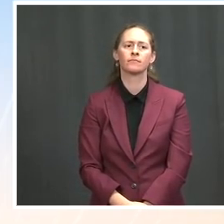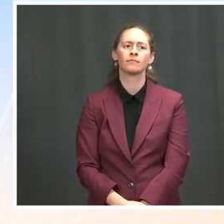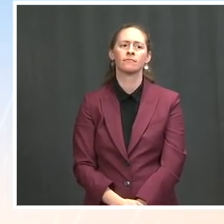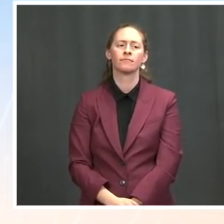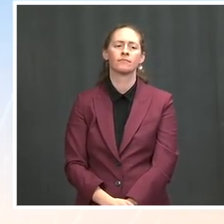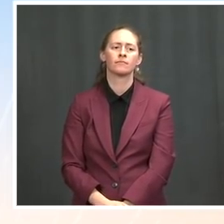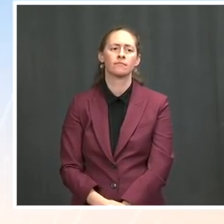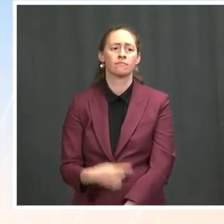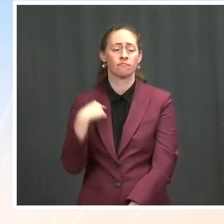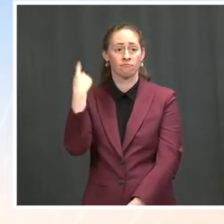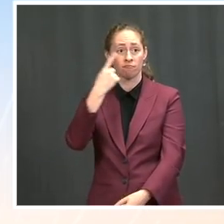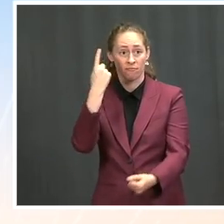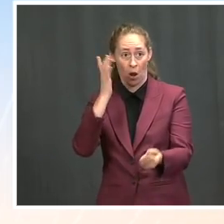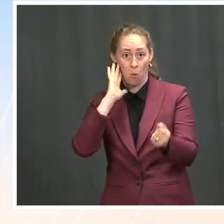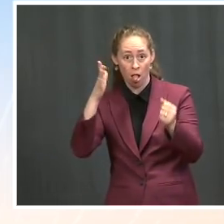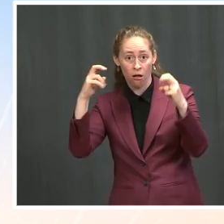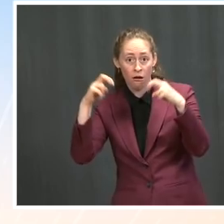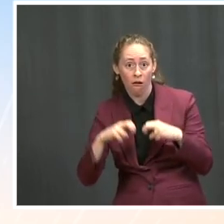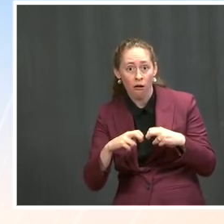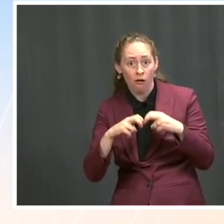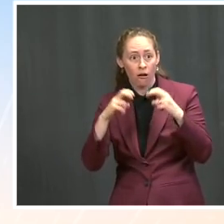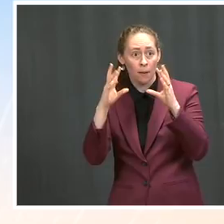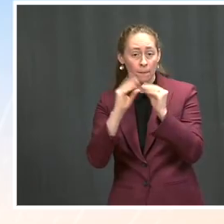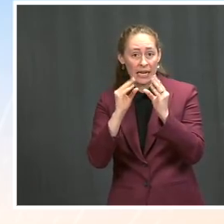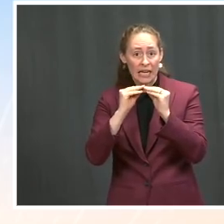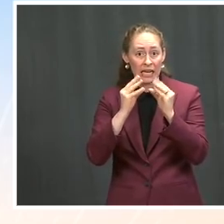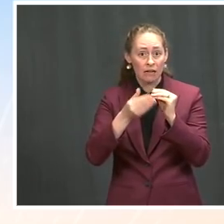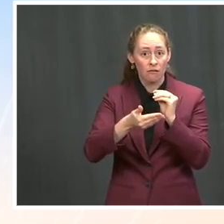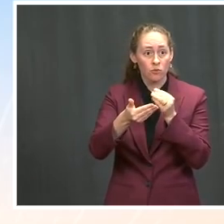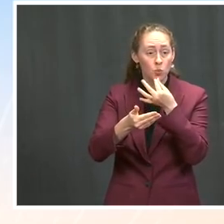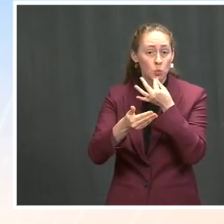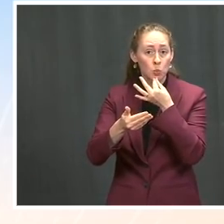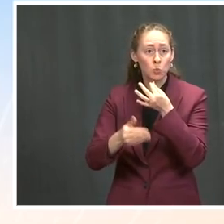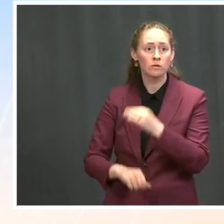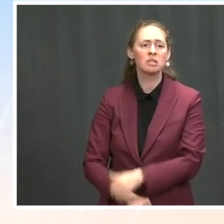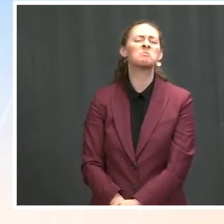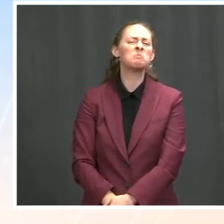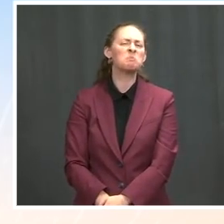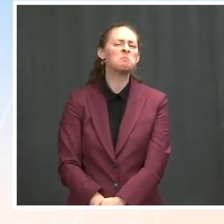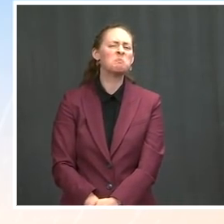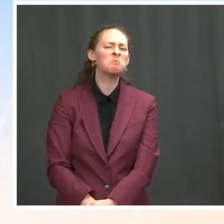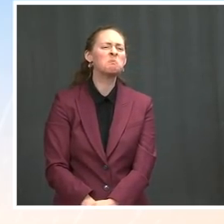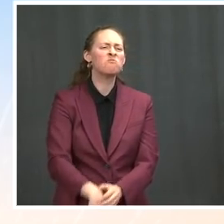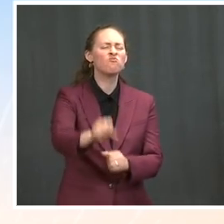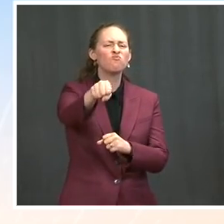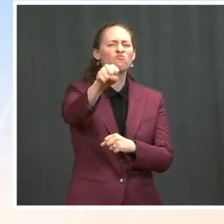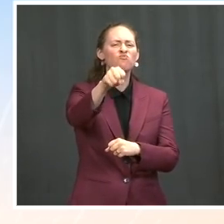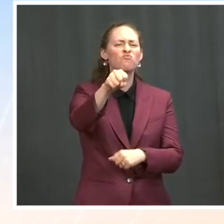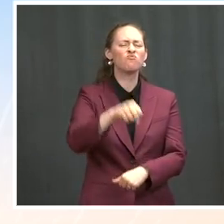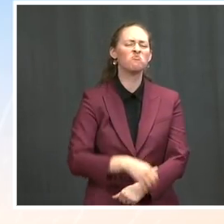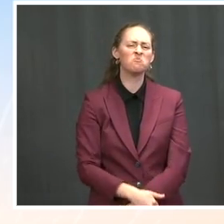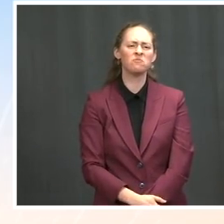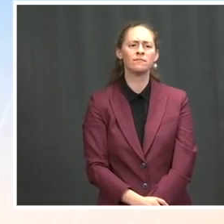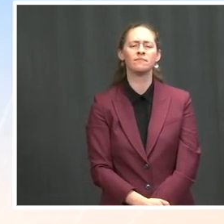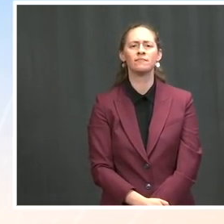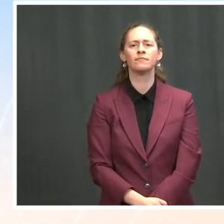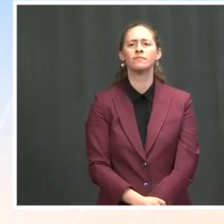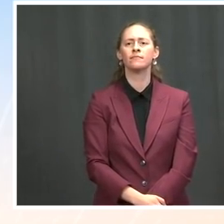perhaps here at the White House this week? Ms. Psaki: I suspect -- you can expect that, yes. Go ahead. The Press: Jen, just going into this week,